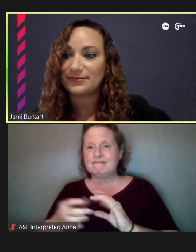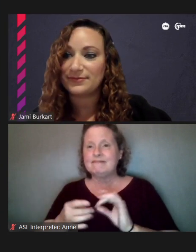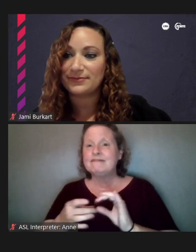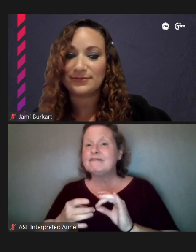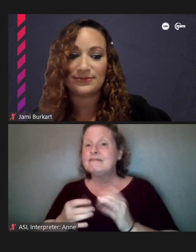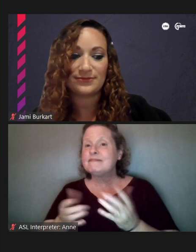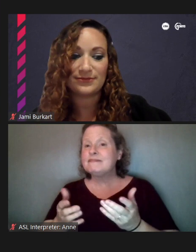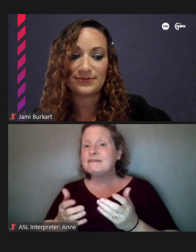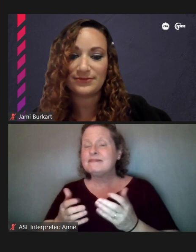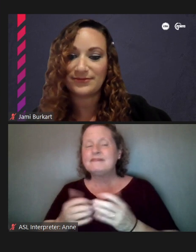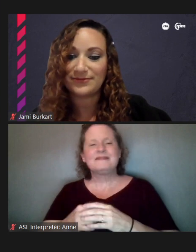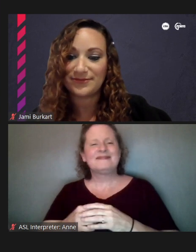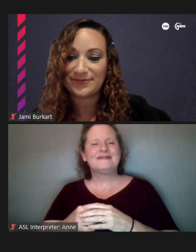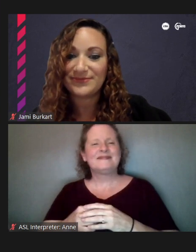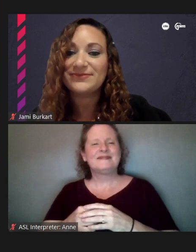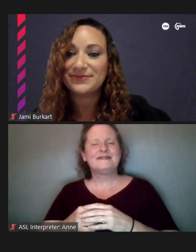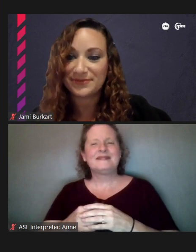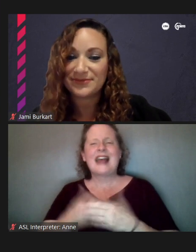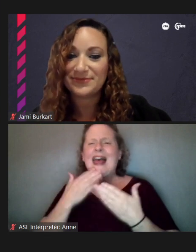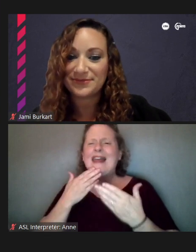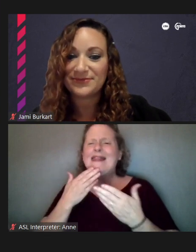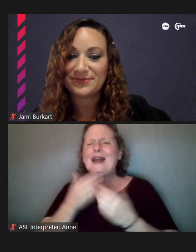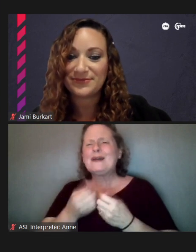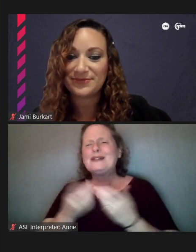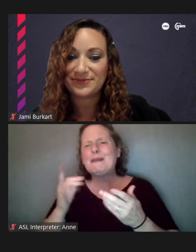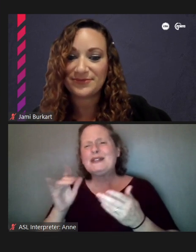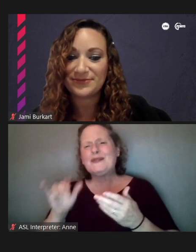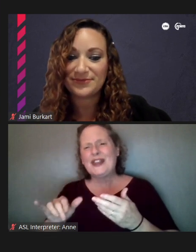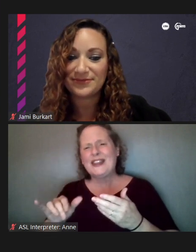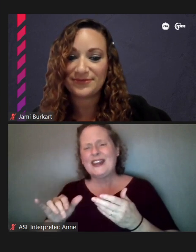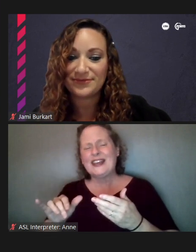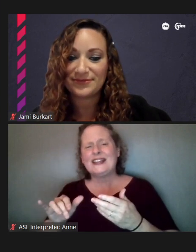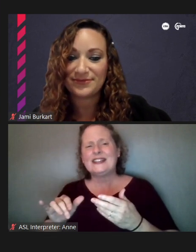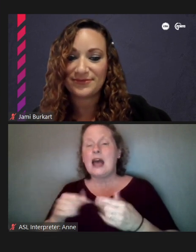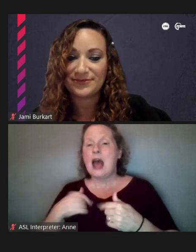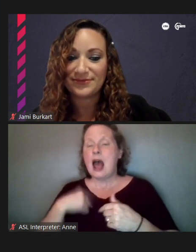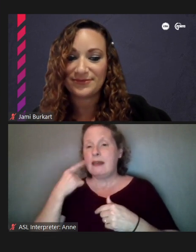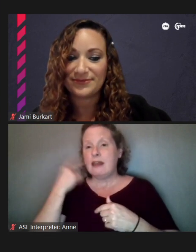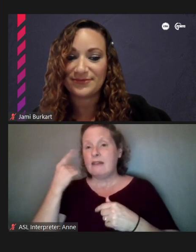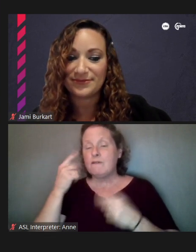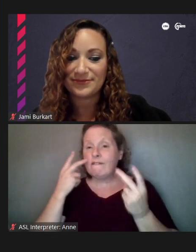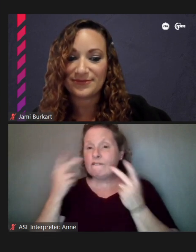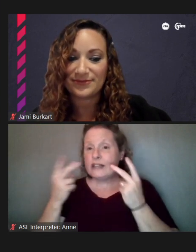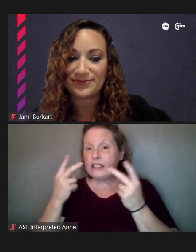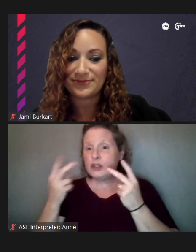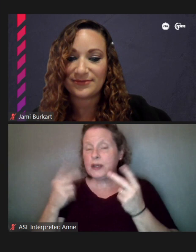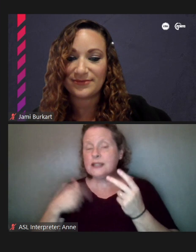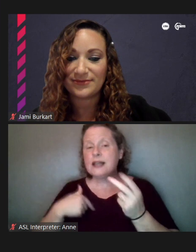One, thank you so much for this, and I think as far as visuals, the only thing that I would suggest is